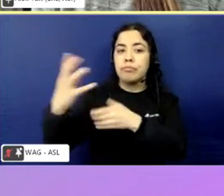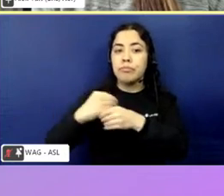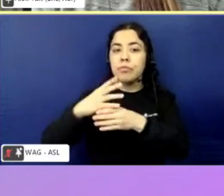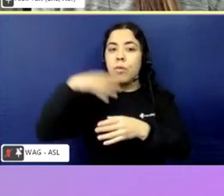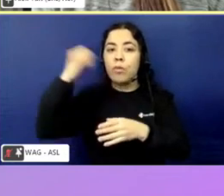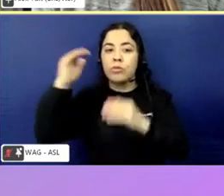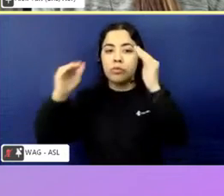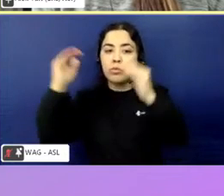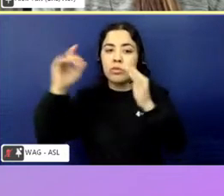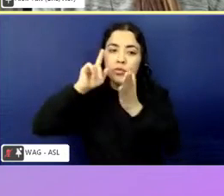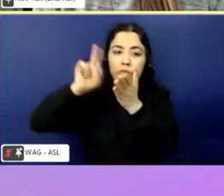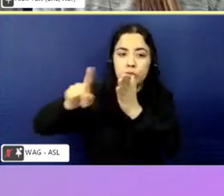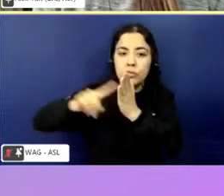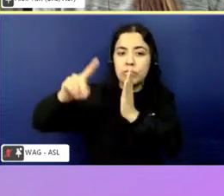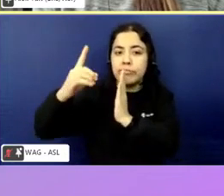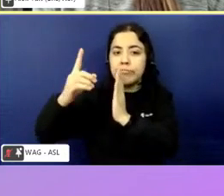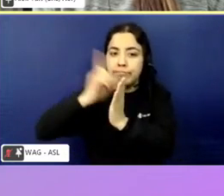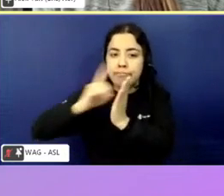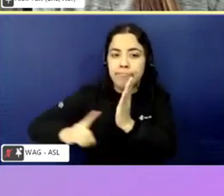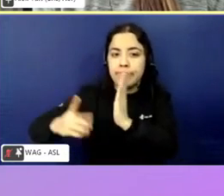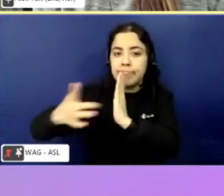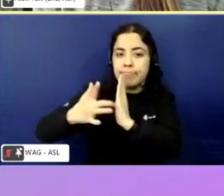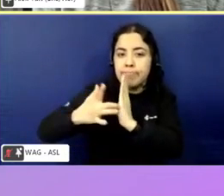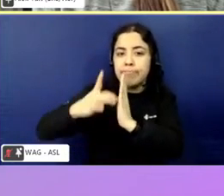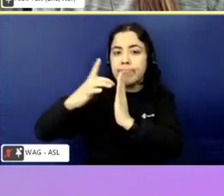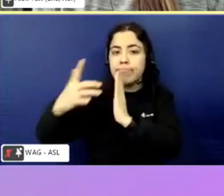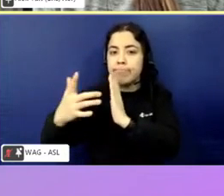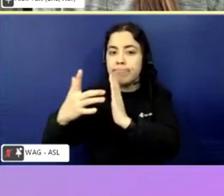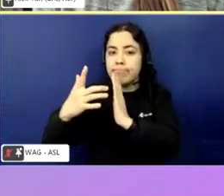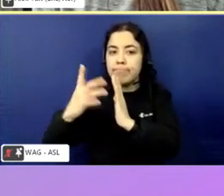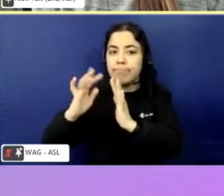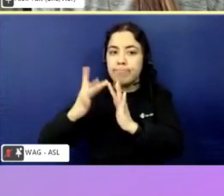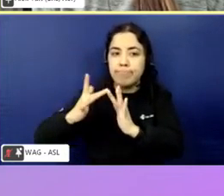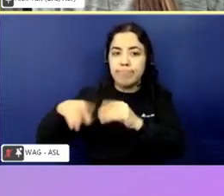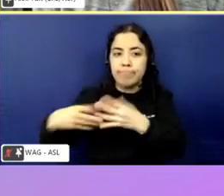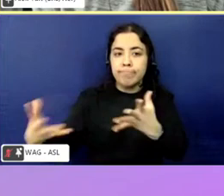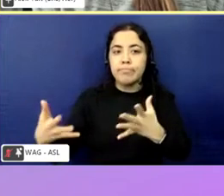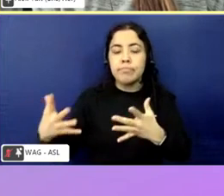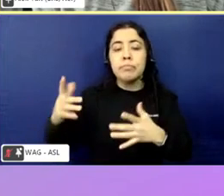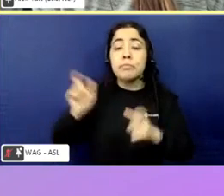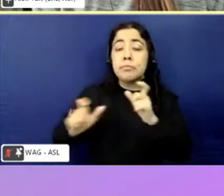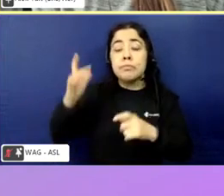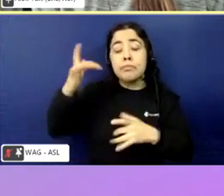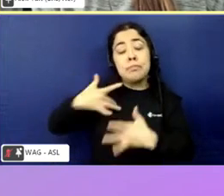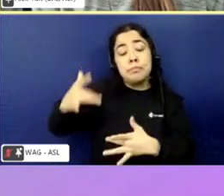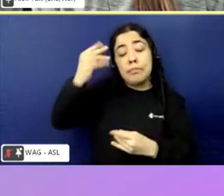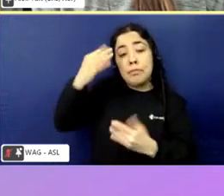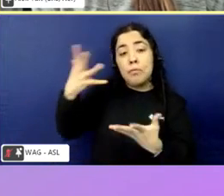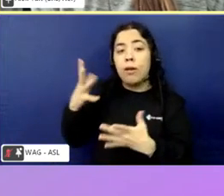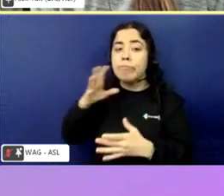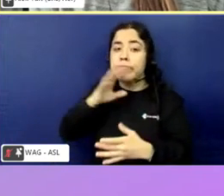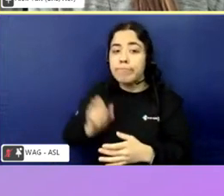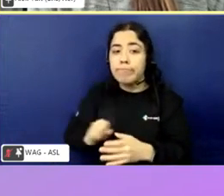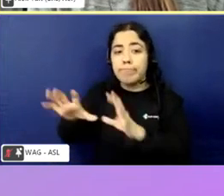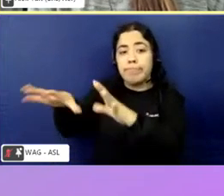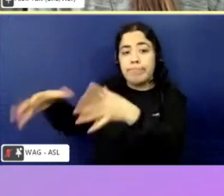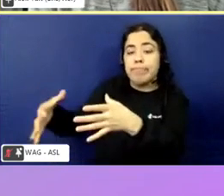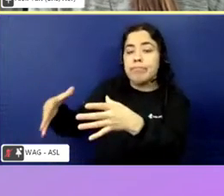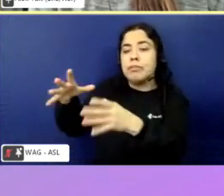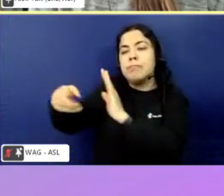research and design of digital technology says aging is stereotypically framed as a problem needed to be